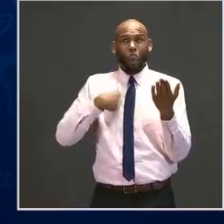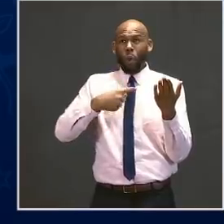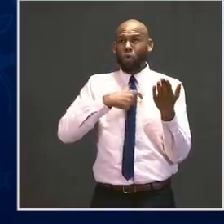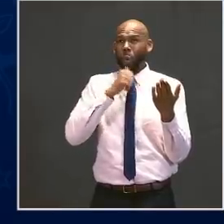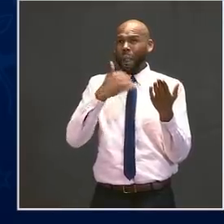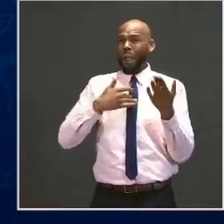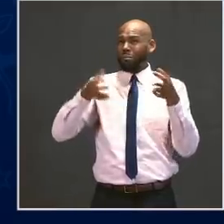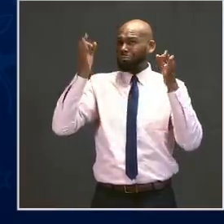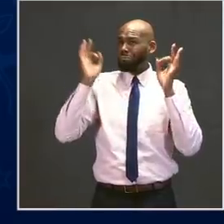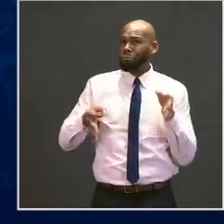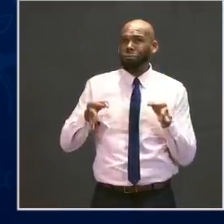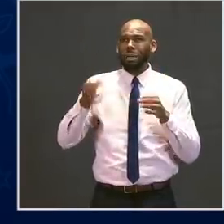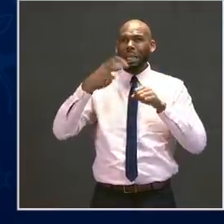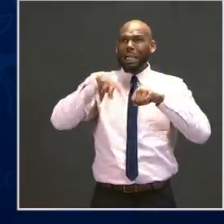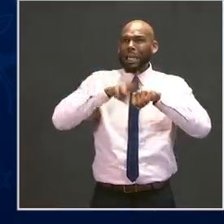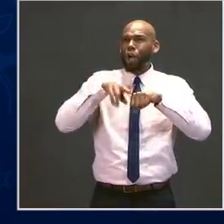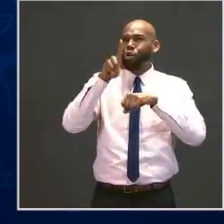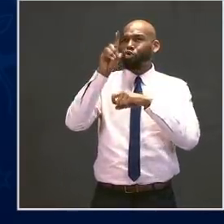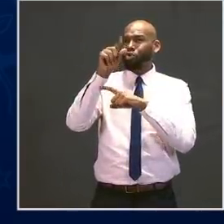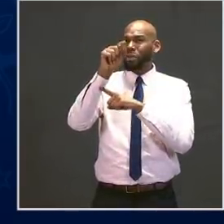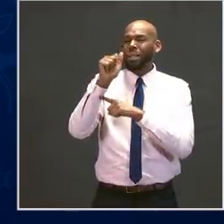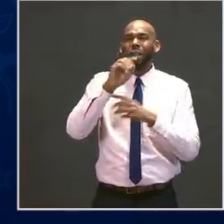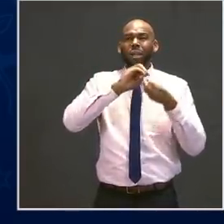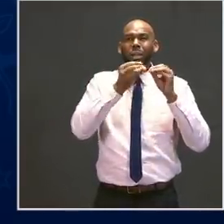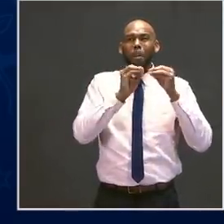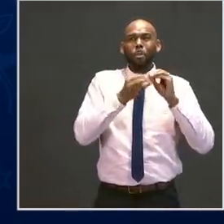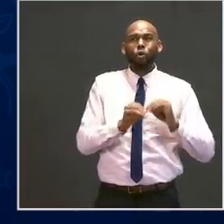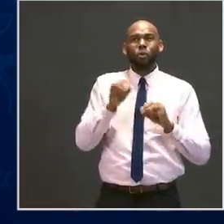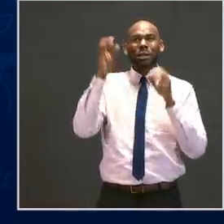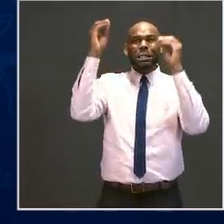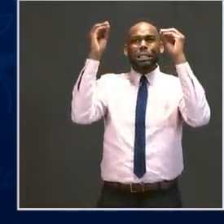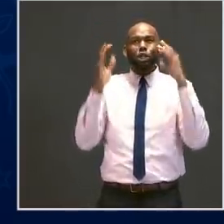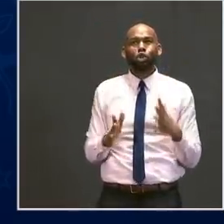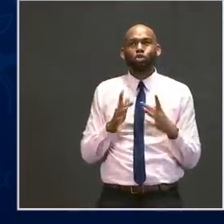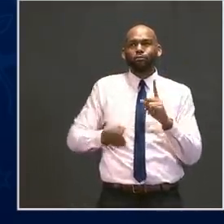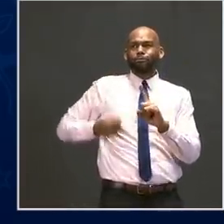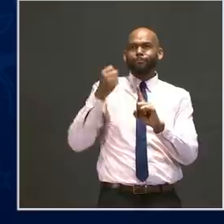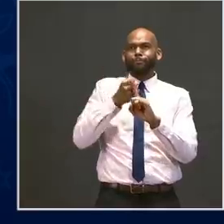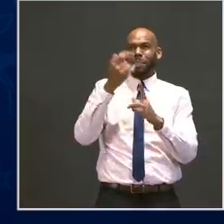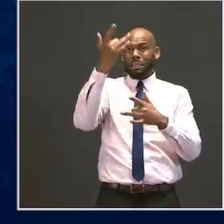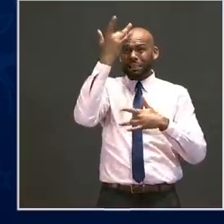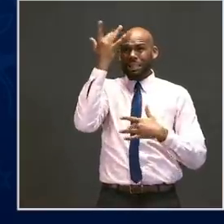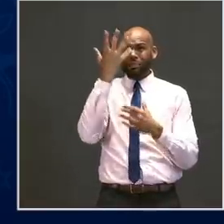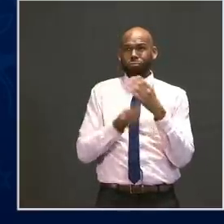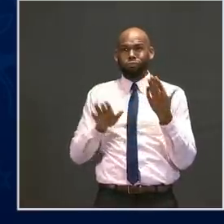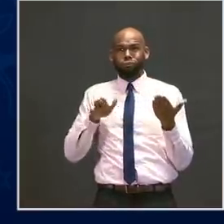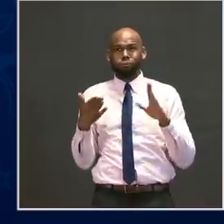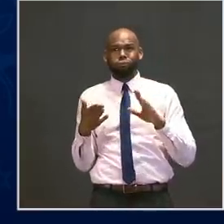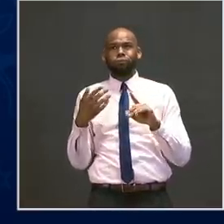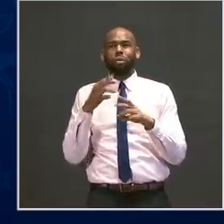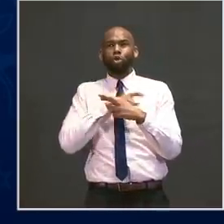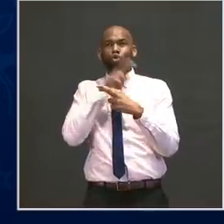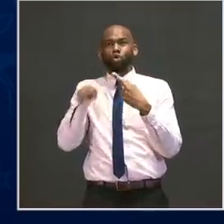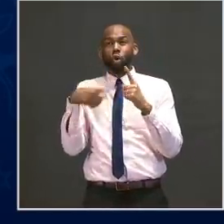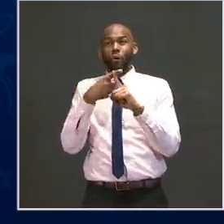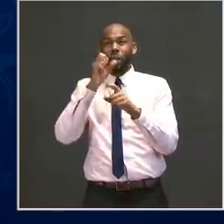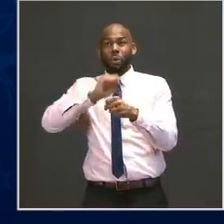nationally on the numbers of teachers who've gotten sick or passed away as a result of the coronavirus. Has the Department of Education